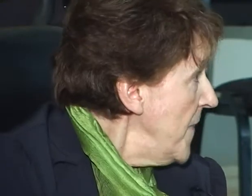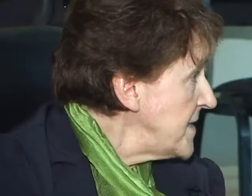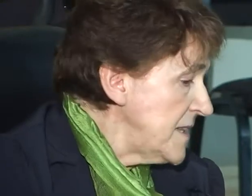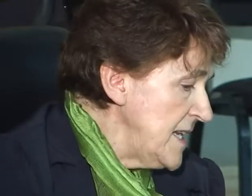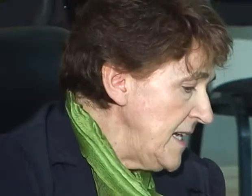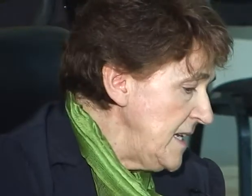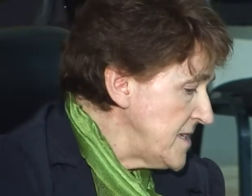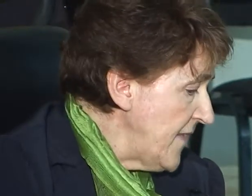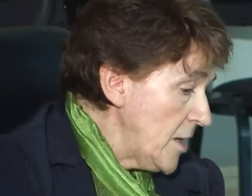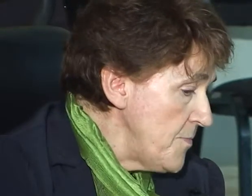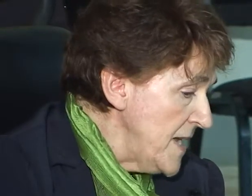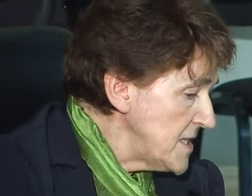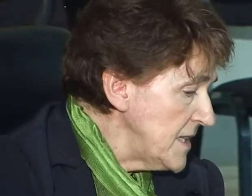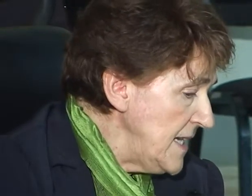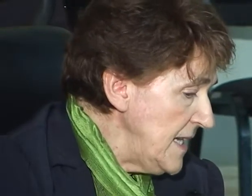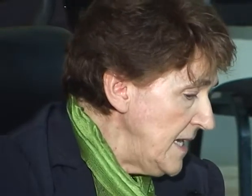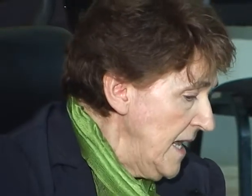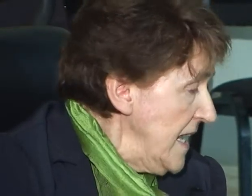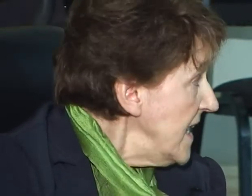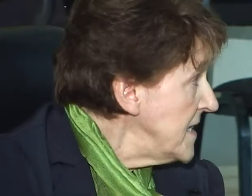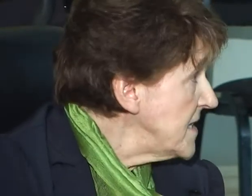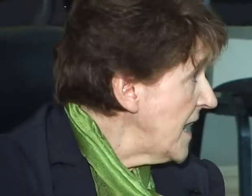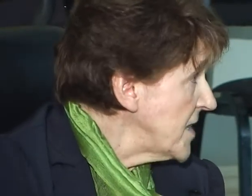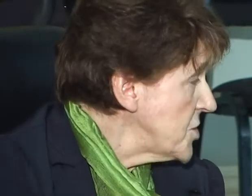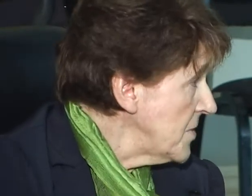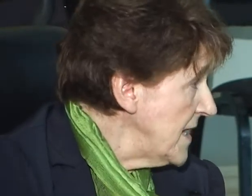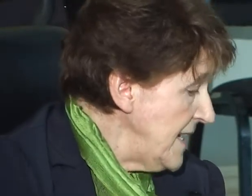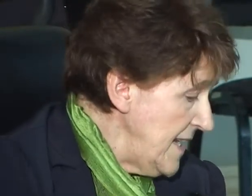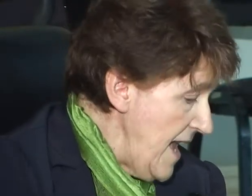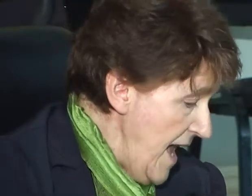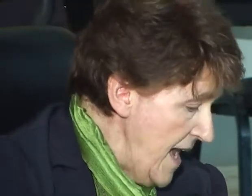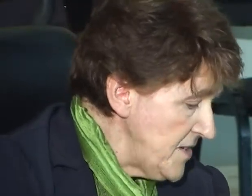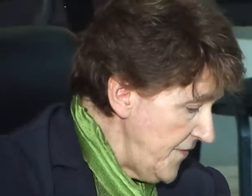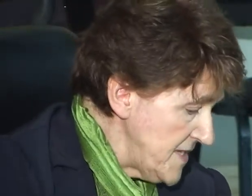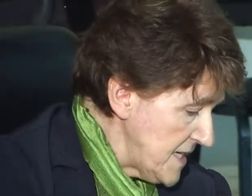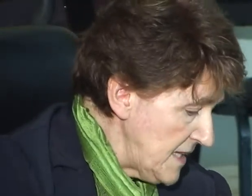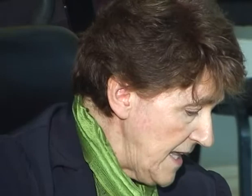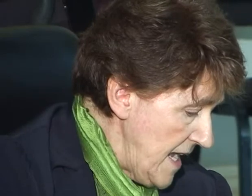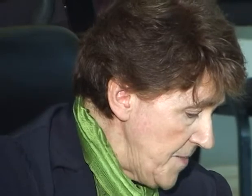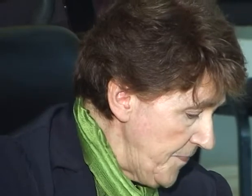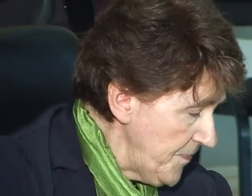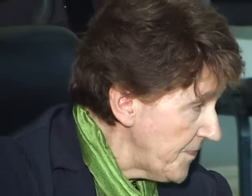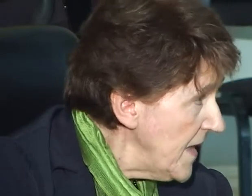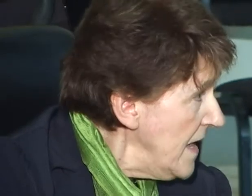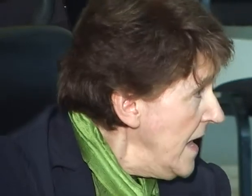mentally, developmentally, intellectually and physically.